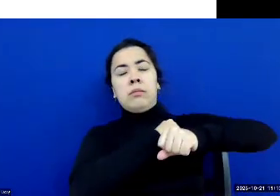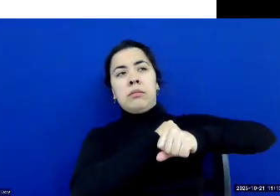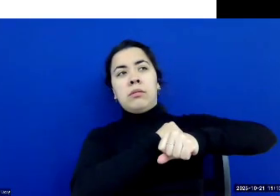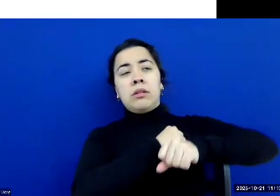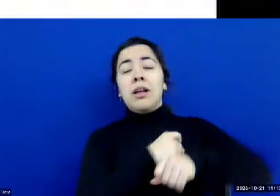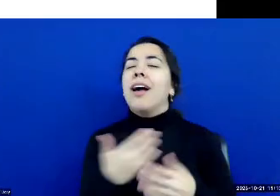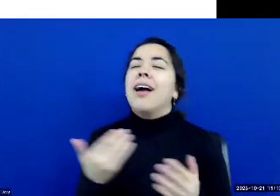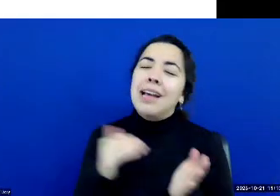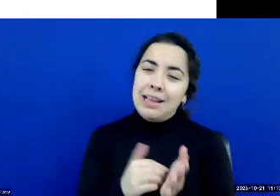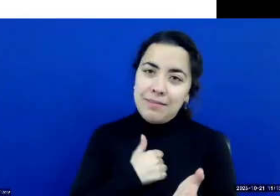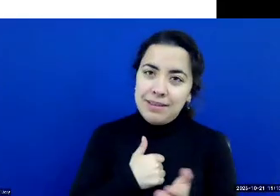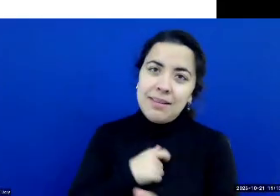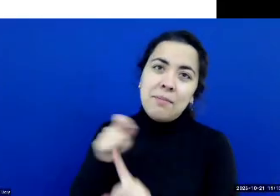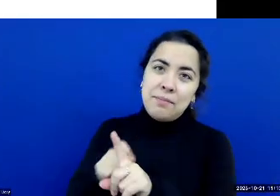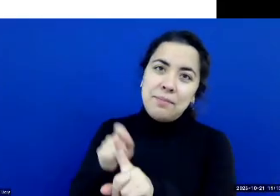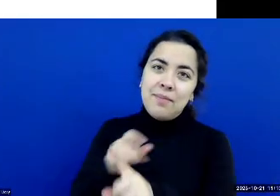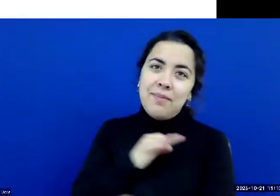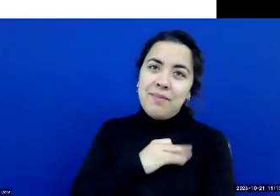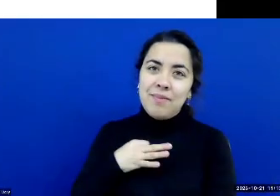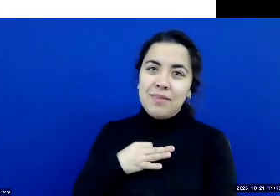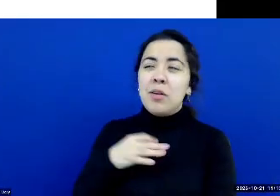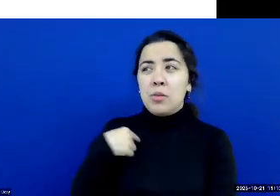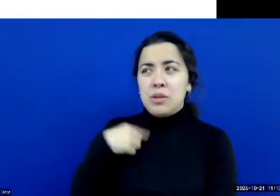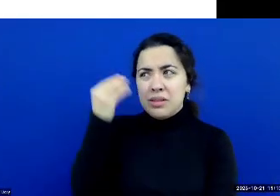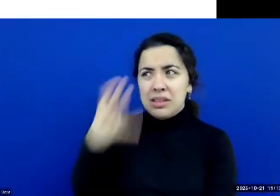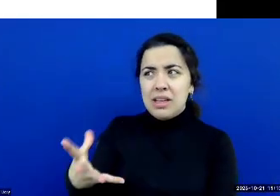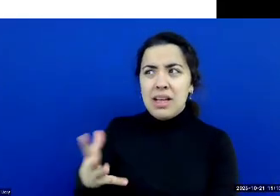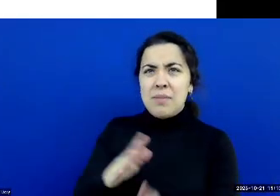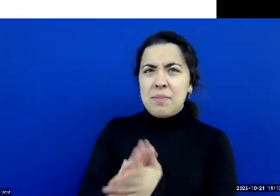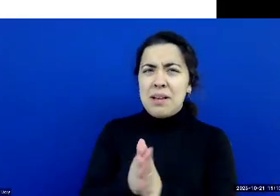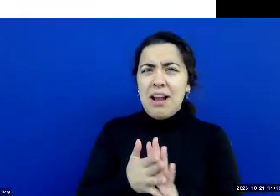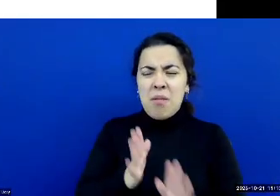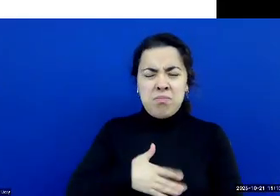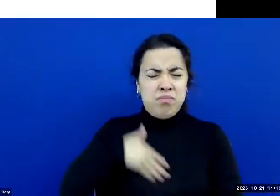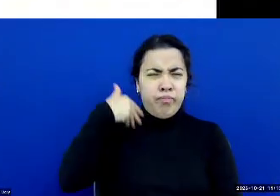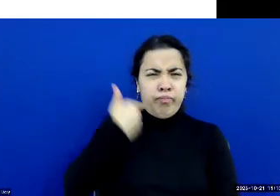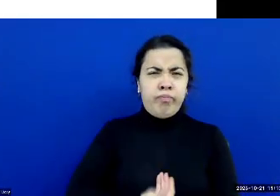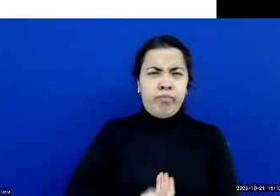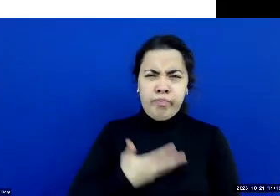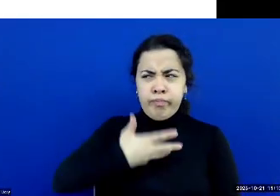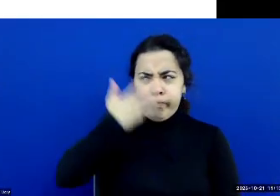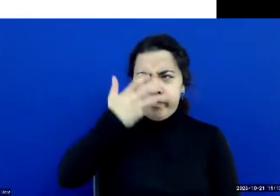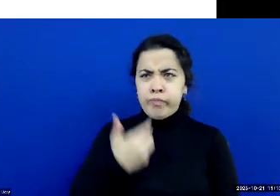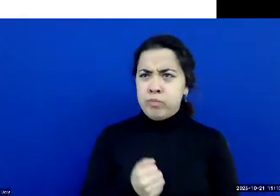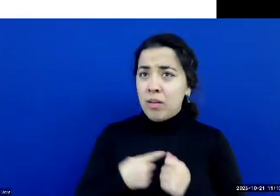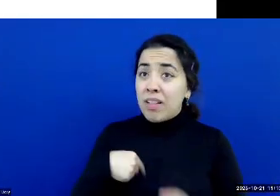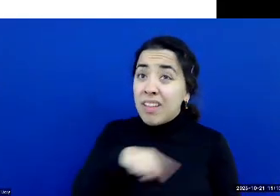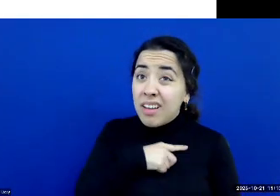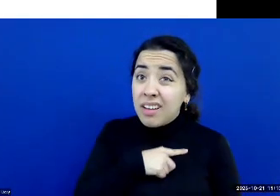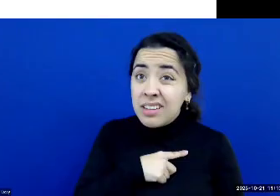Kathleen DeForest: And again, picking on faculty members, we would say that to faculty members, and they would get very upset with us.